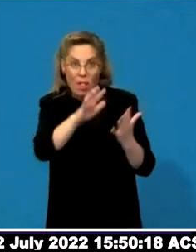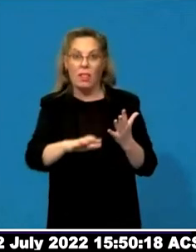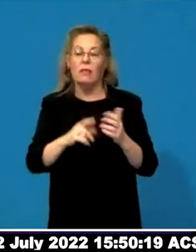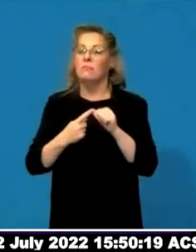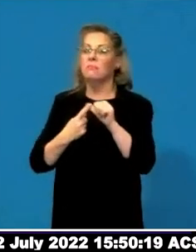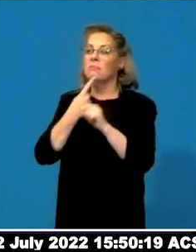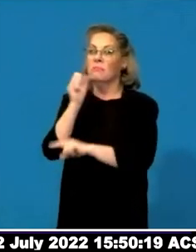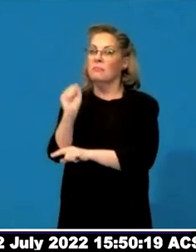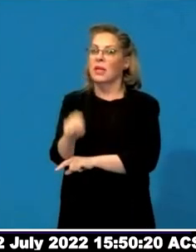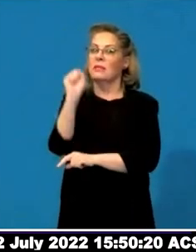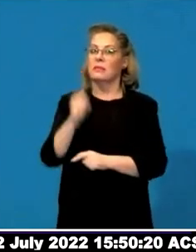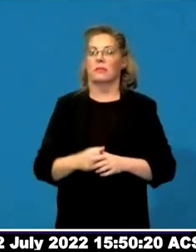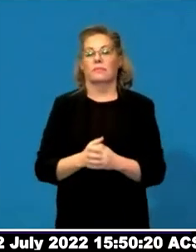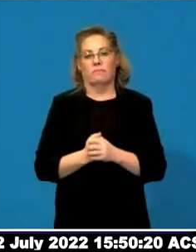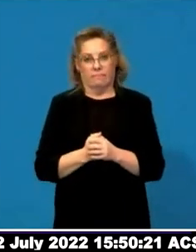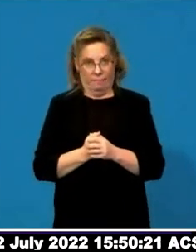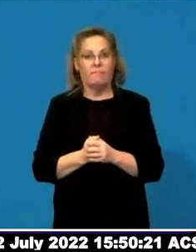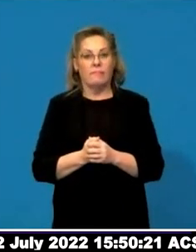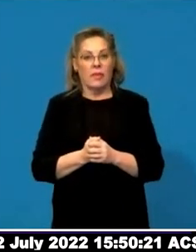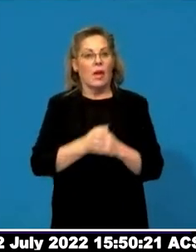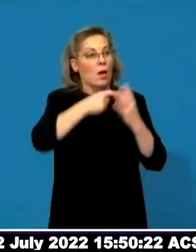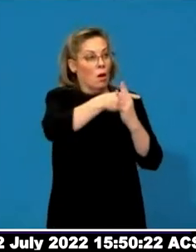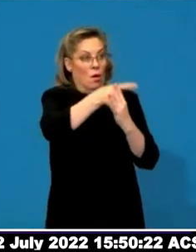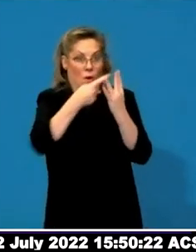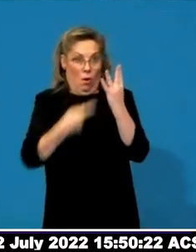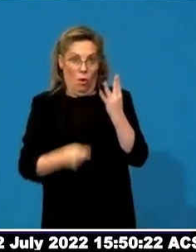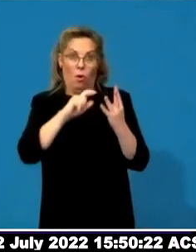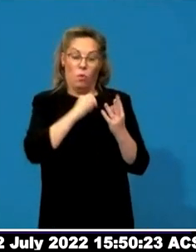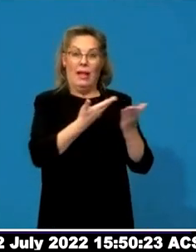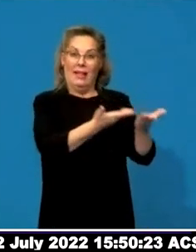Today, you will all be giving evidence, so, Mama Namok,